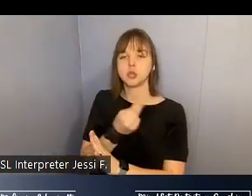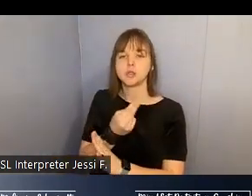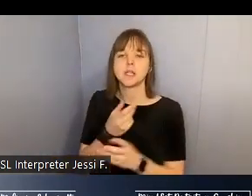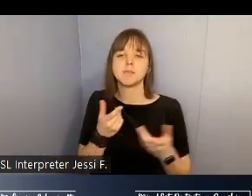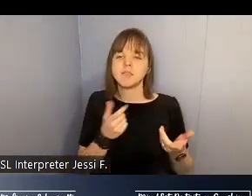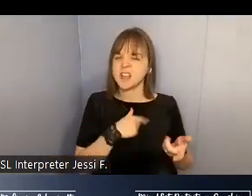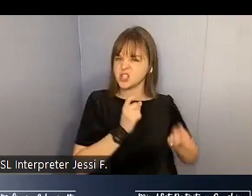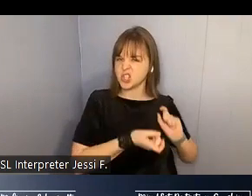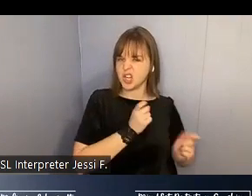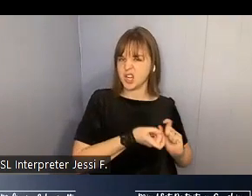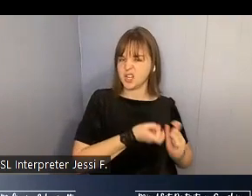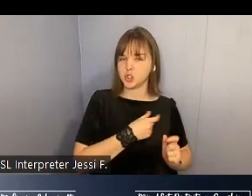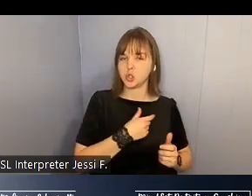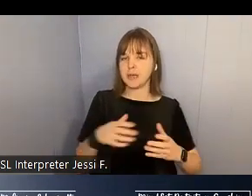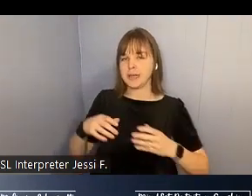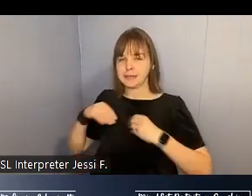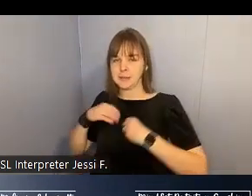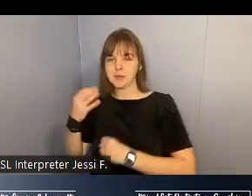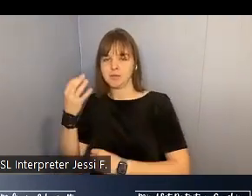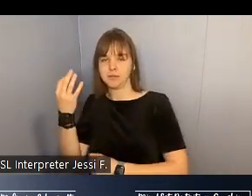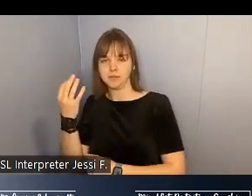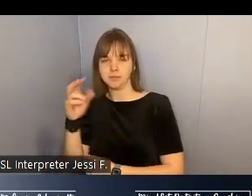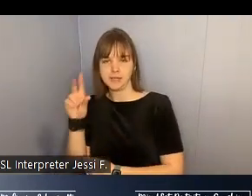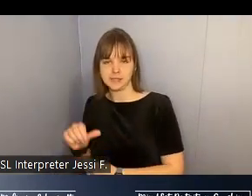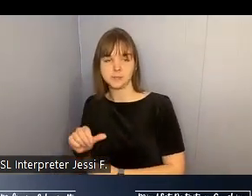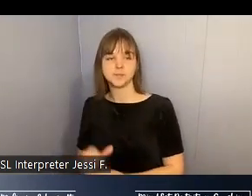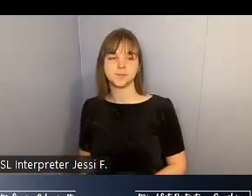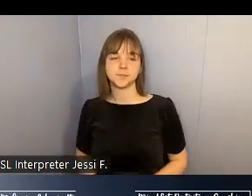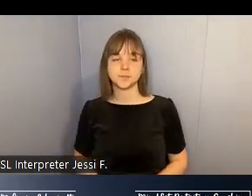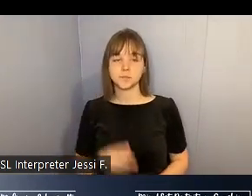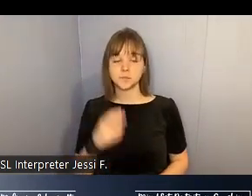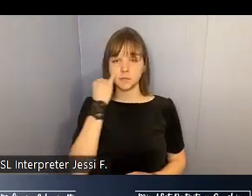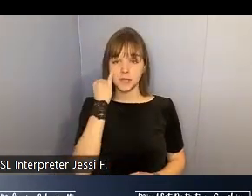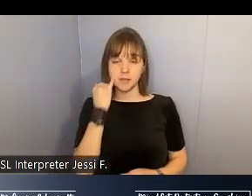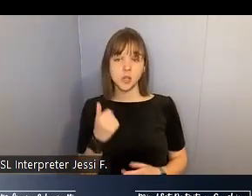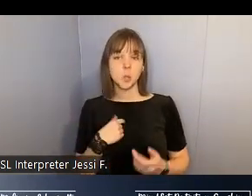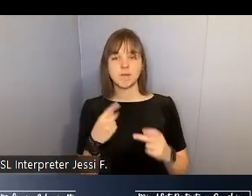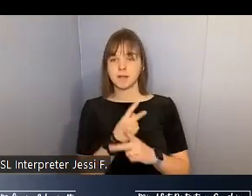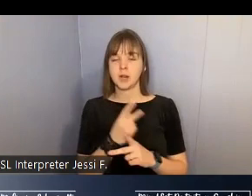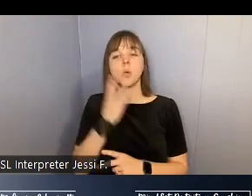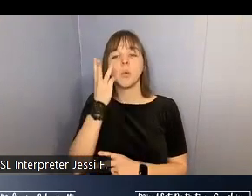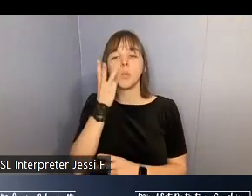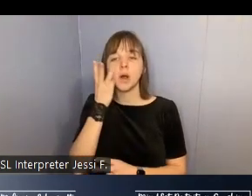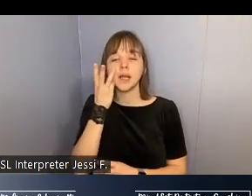So if the goal is to have two glasses of wine two times a week, then we're working on planning ahead. When is this going to happen?